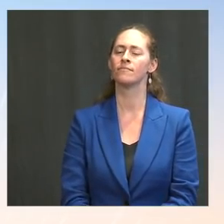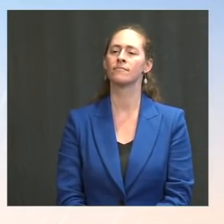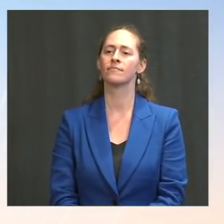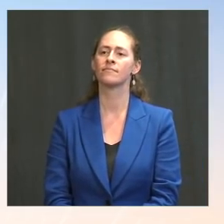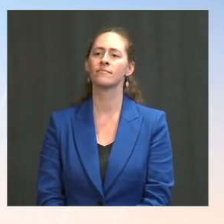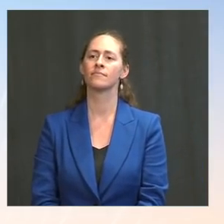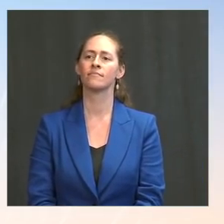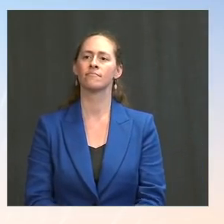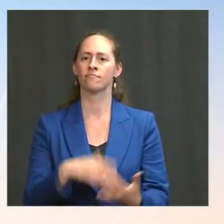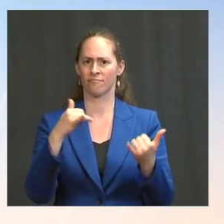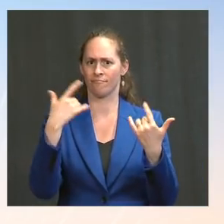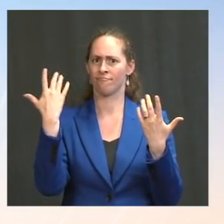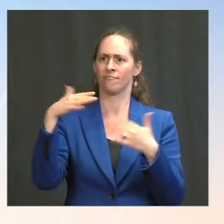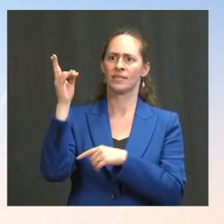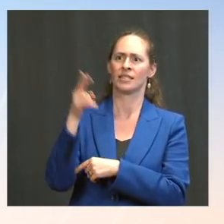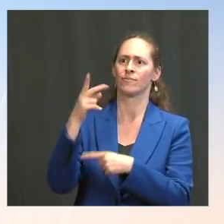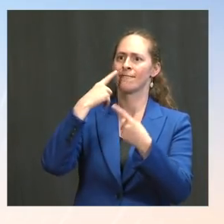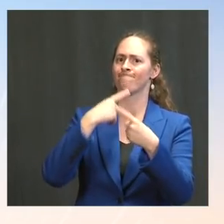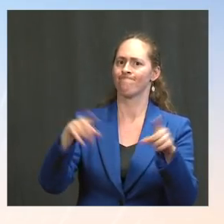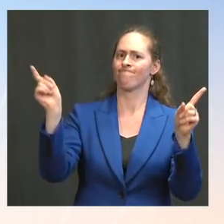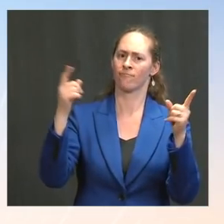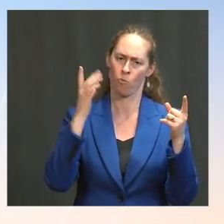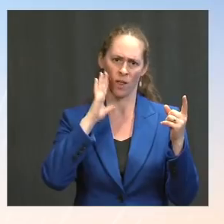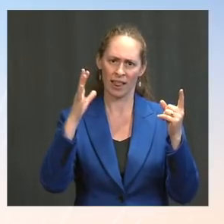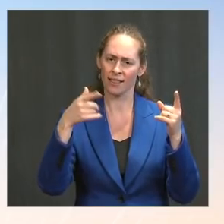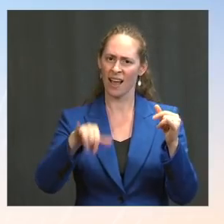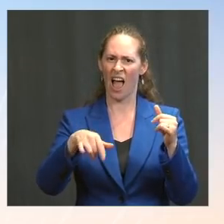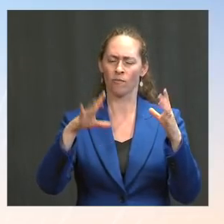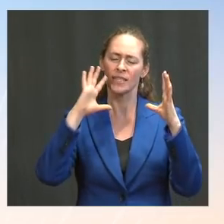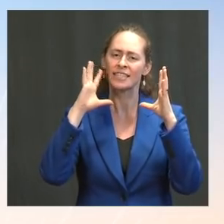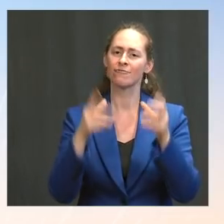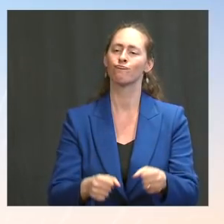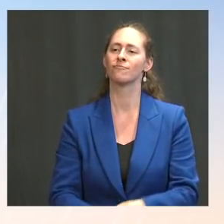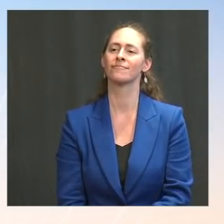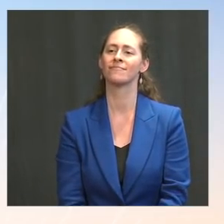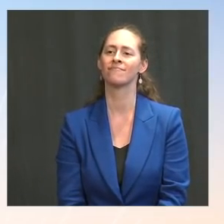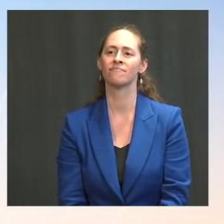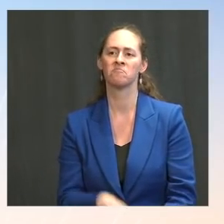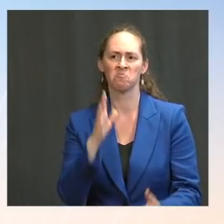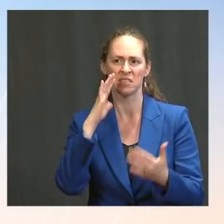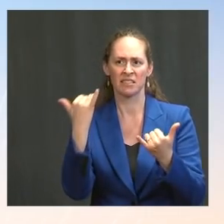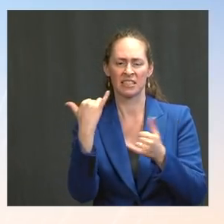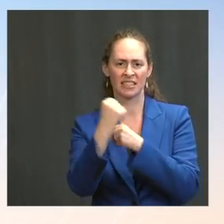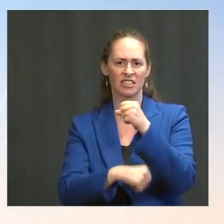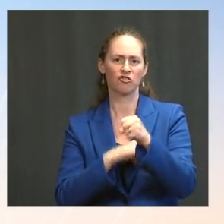to get that done this year. Number four -- and I know --